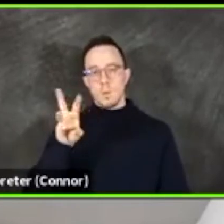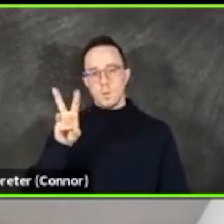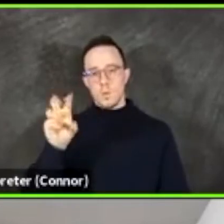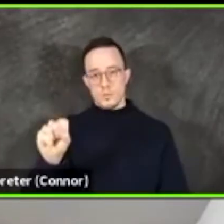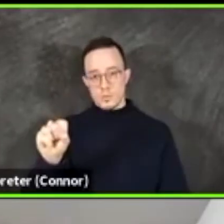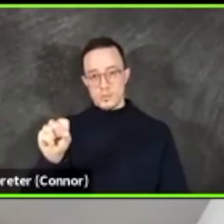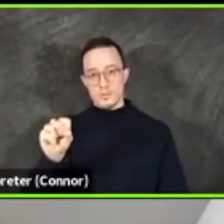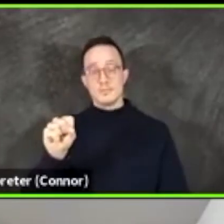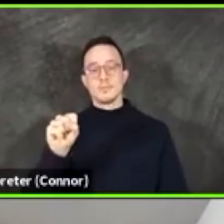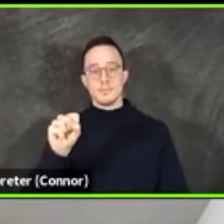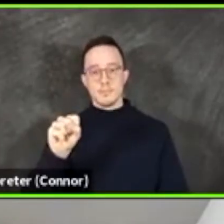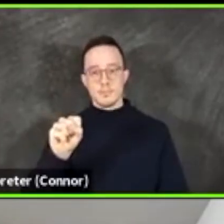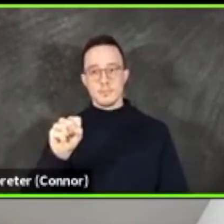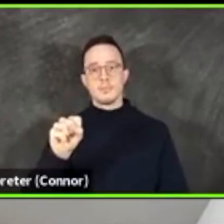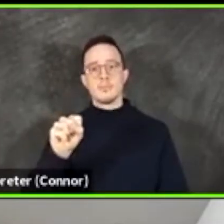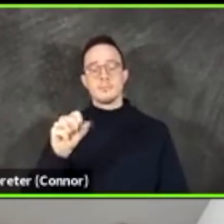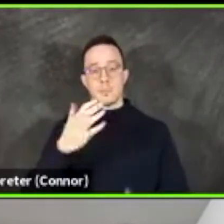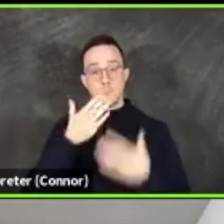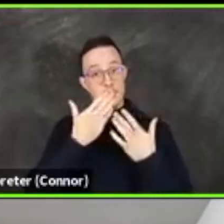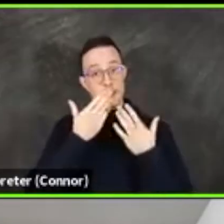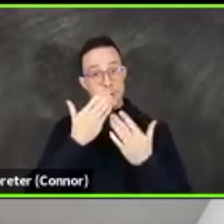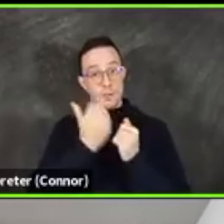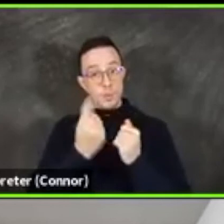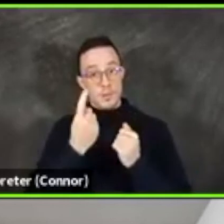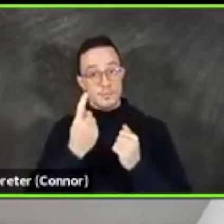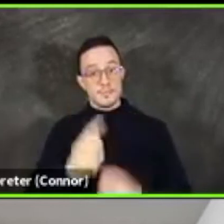SPACE NEW YORK WEB SITE, SO I THANK YOU, ALL, FOR THAT.